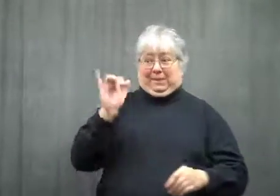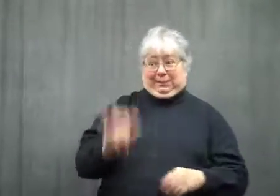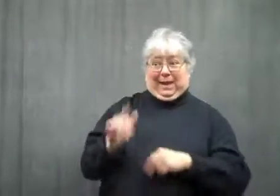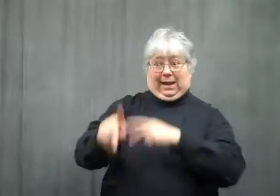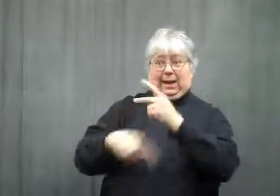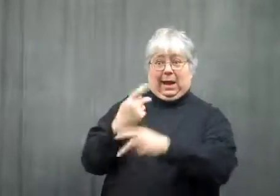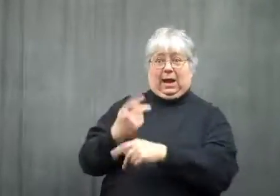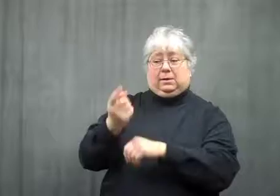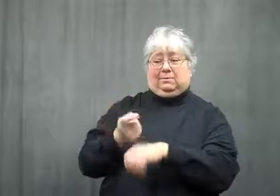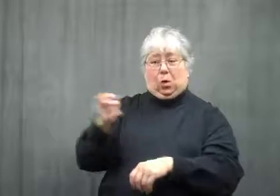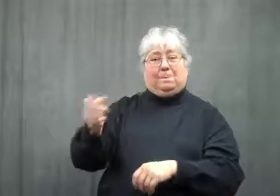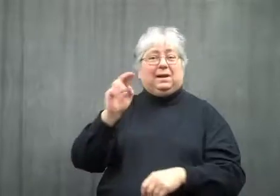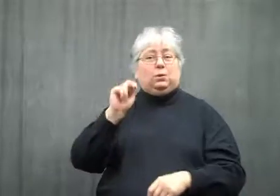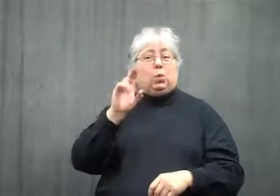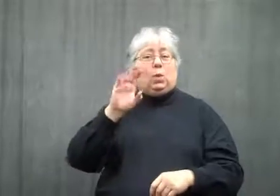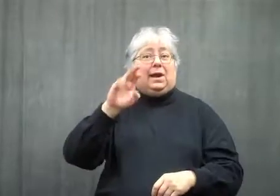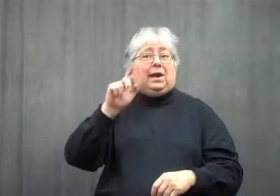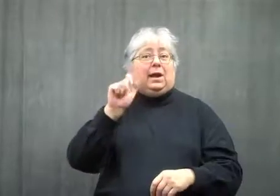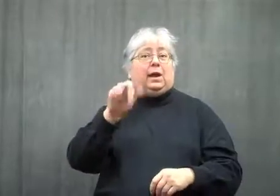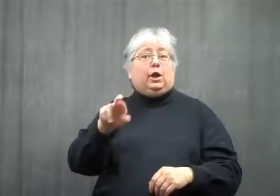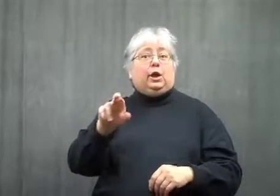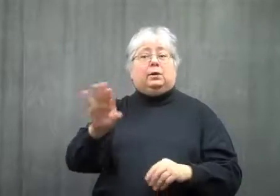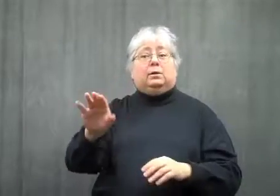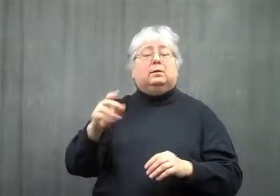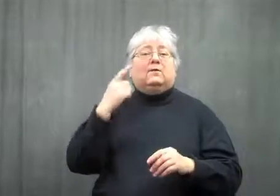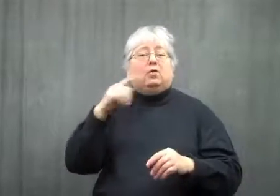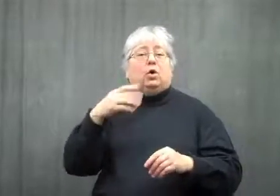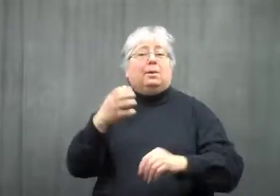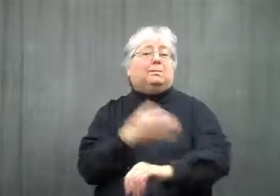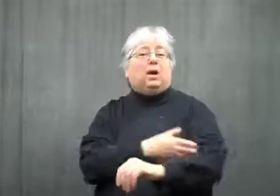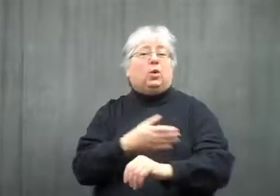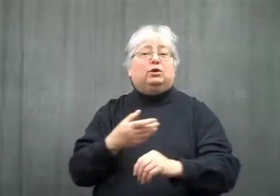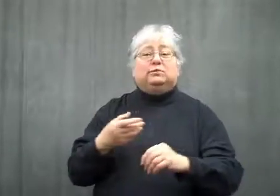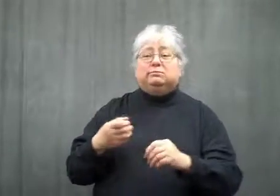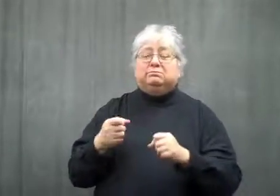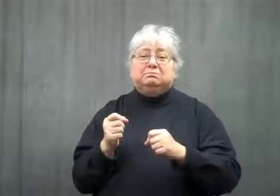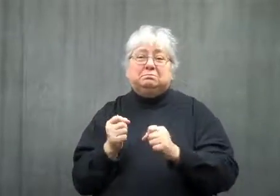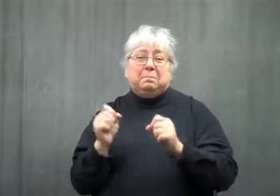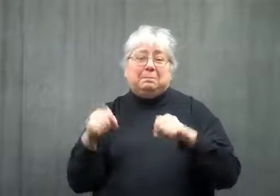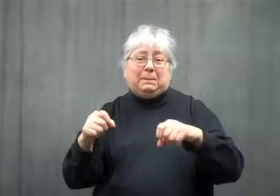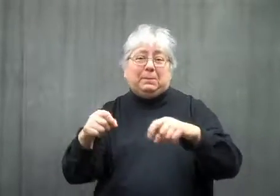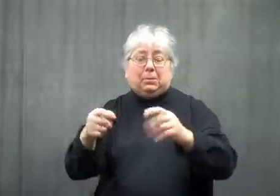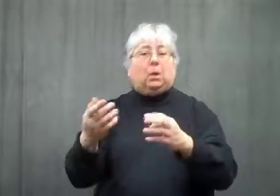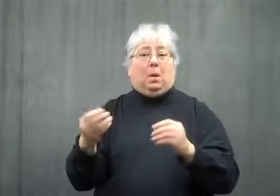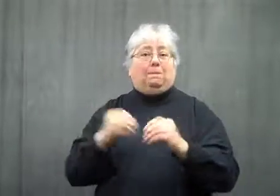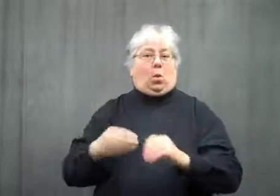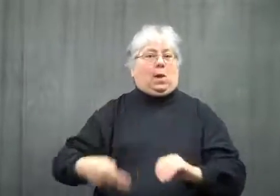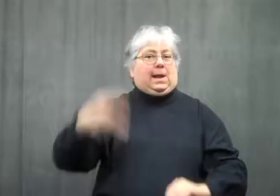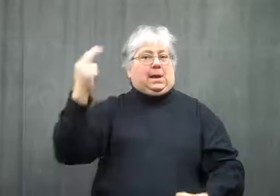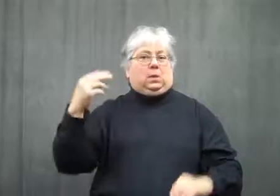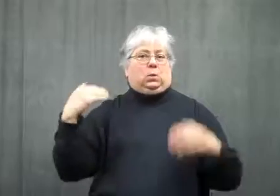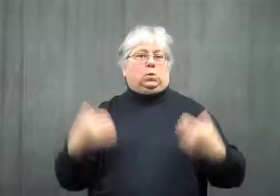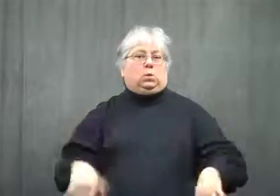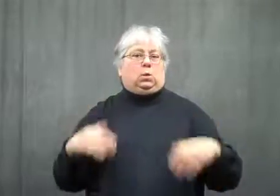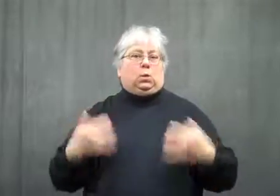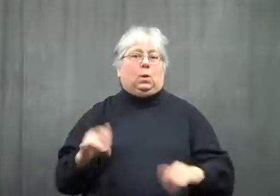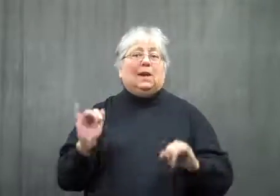The kind generated by nuclear fission to produce power is more powerful.